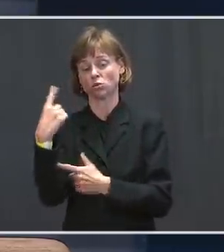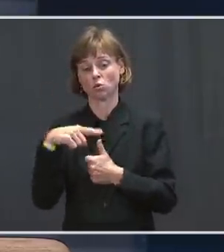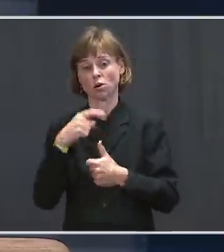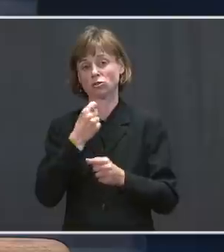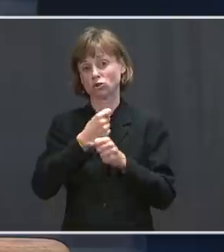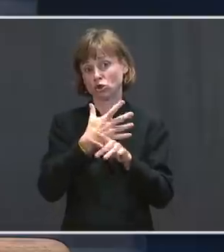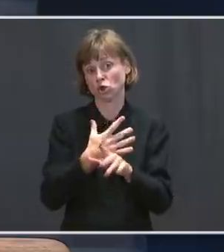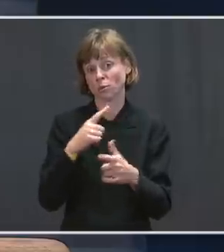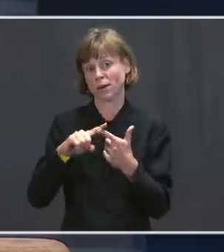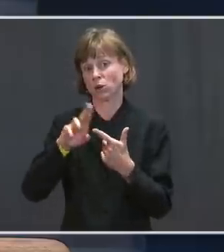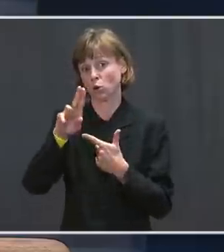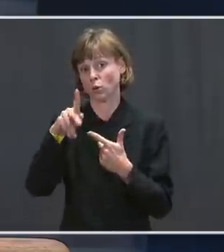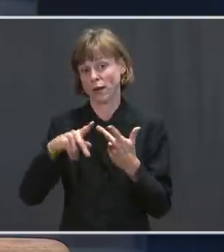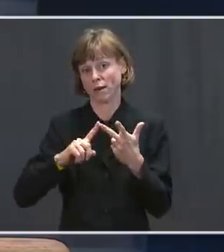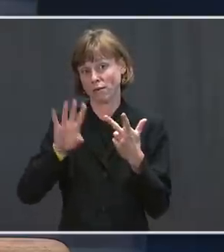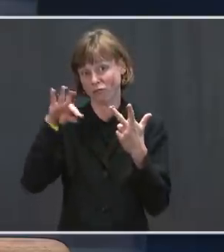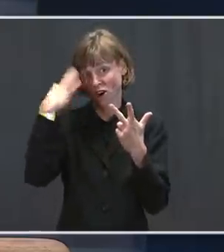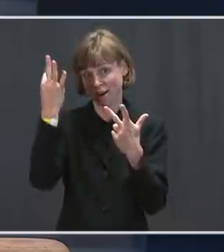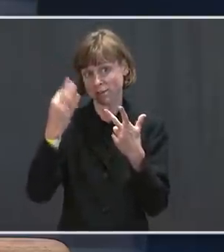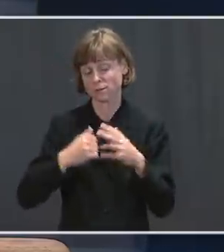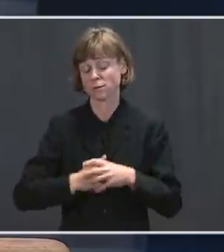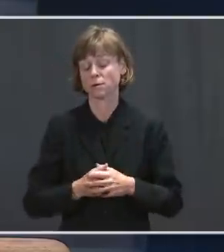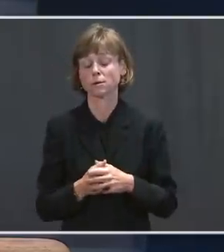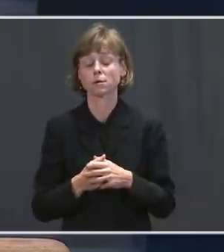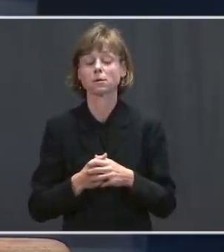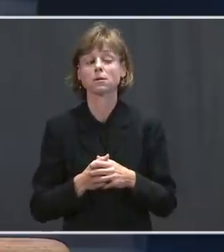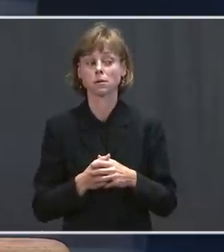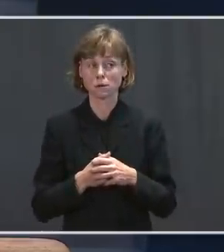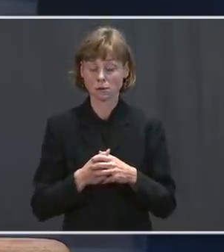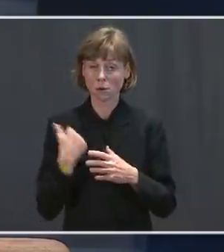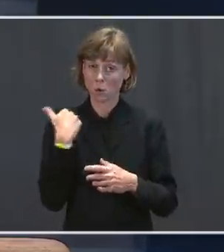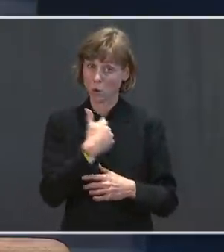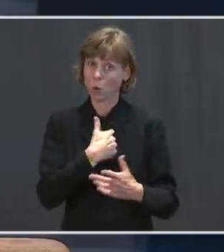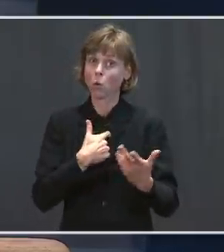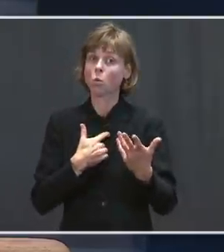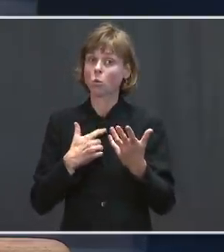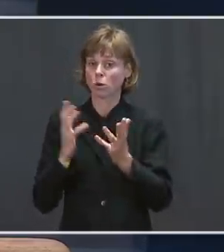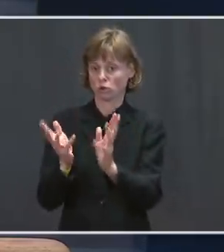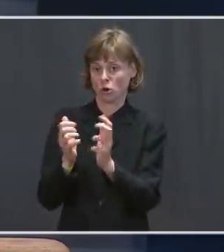the UK and France. We are talking to them at various levels of our government.